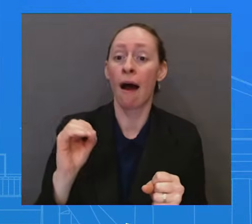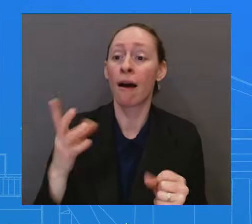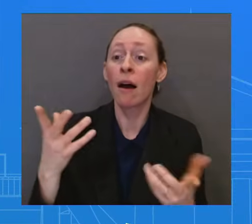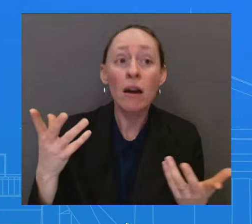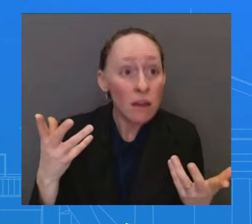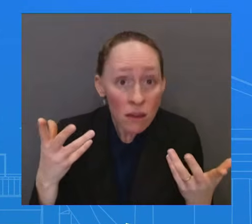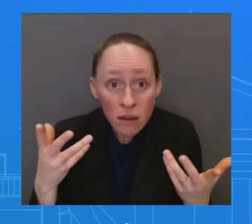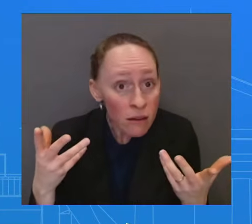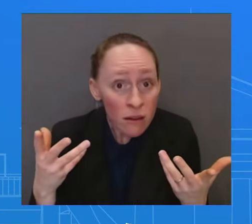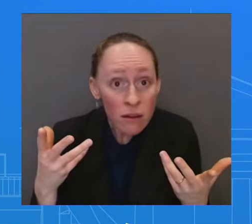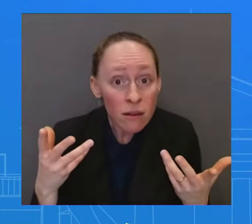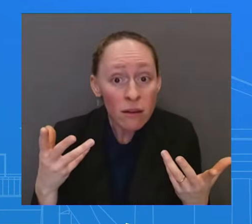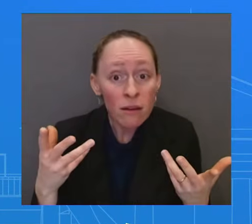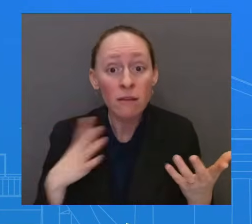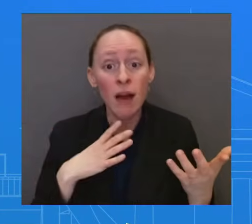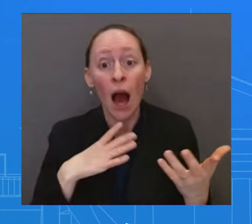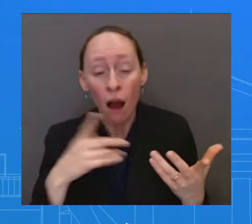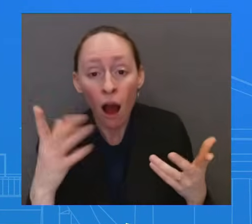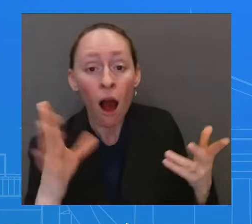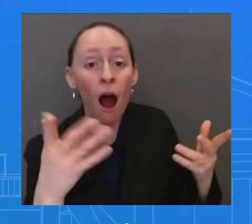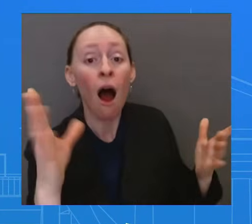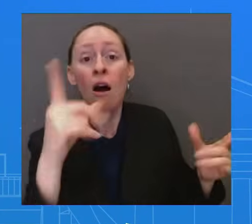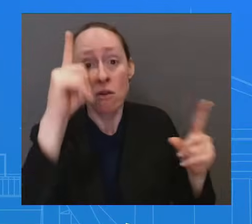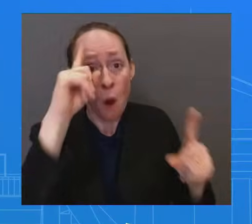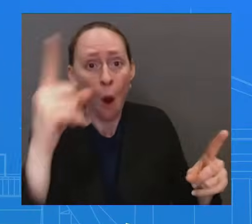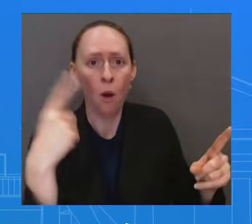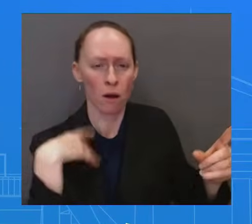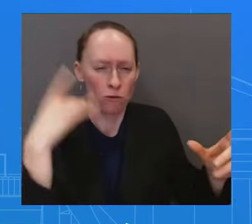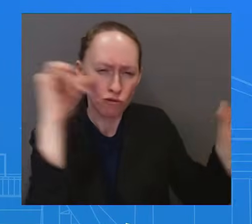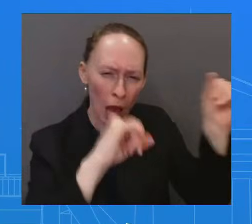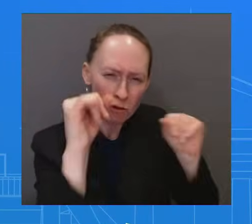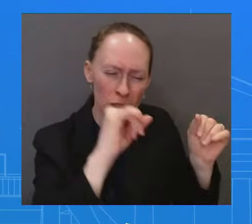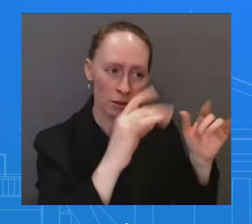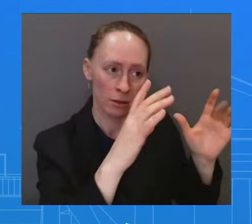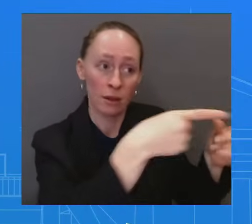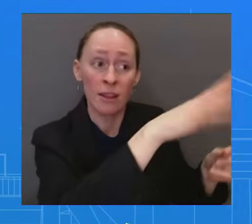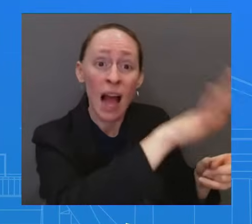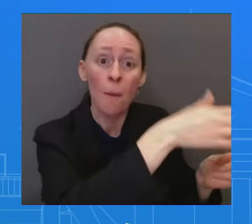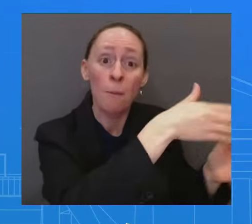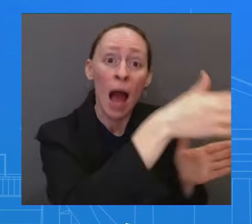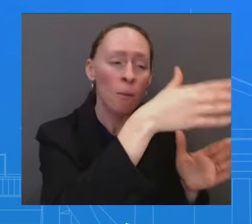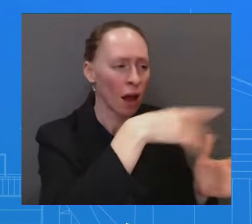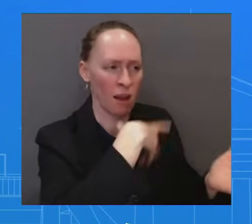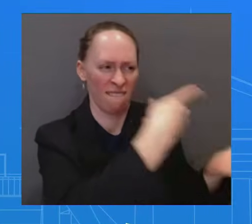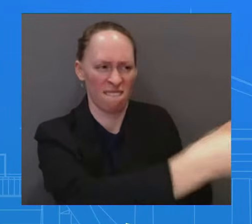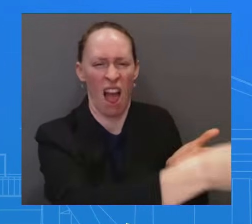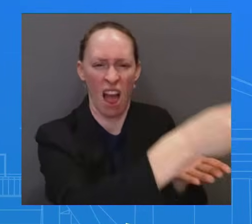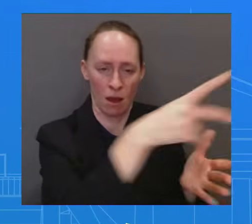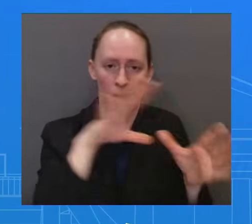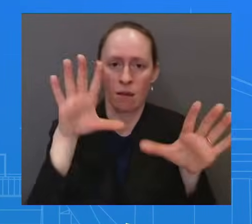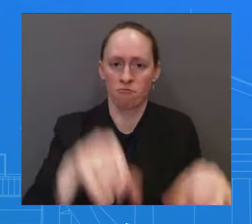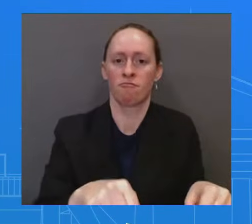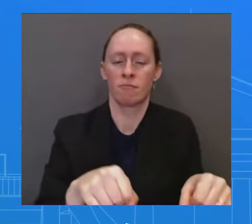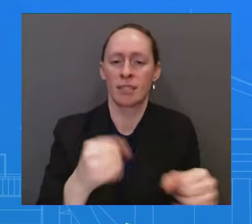The Press: And they're criticizing the President for not taking enough strong action here on -- on how Israel is going about with their military operations.